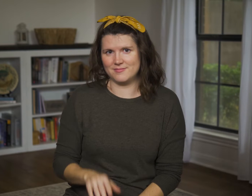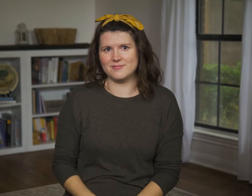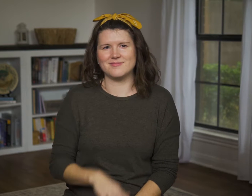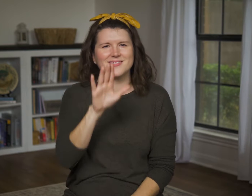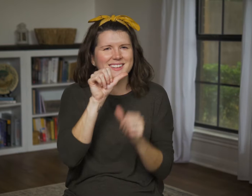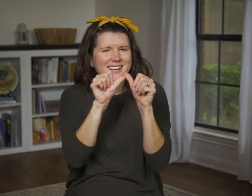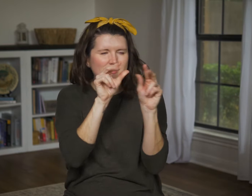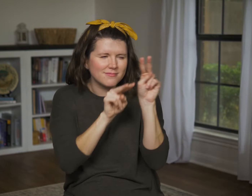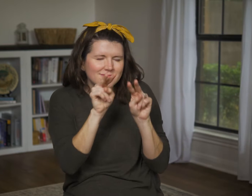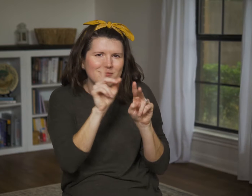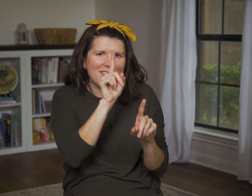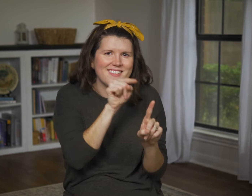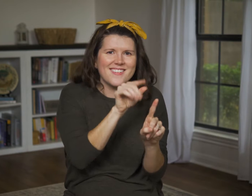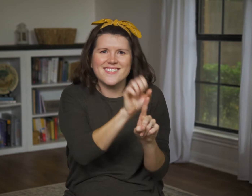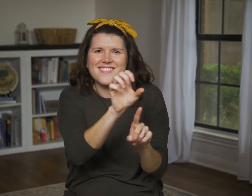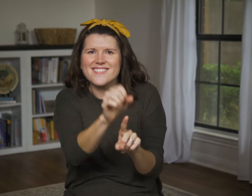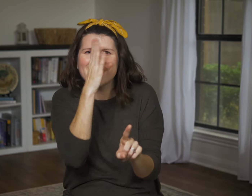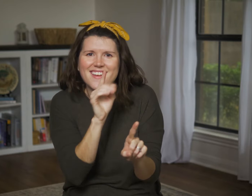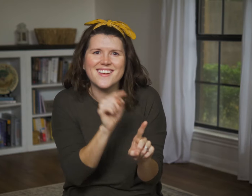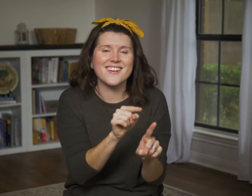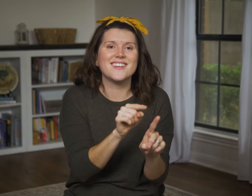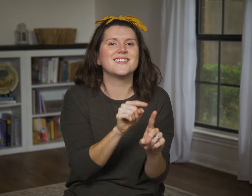Keep looking for Him!